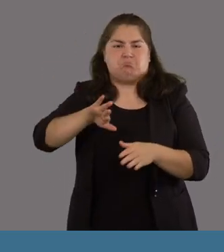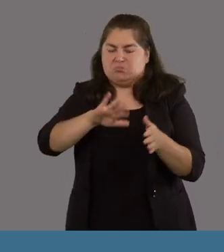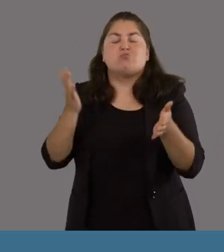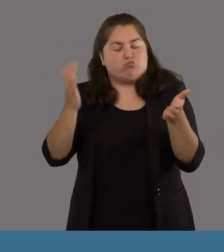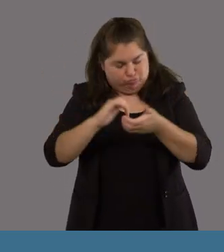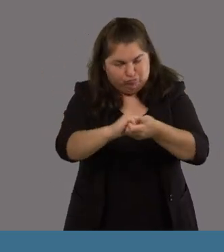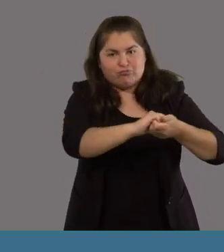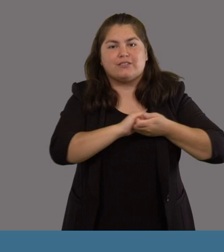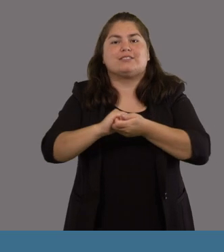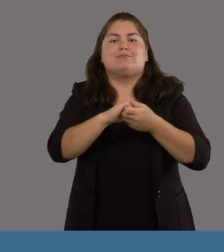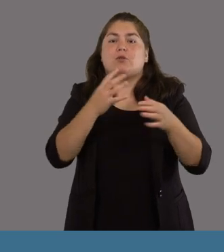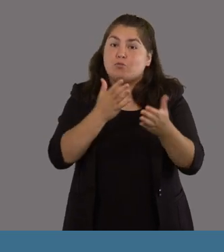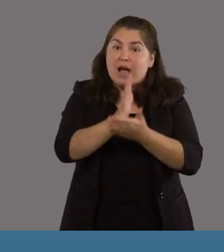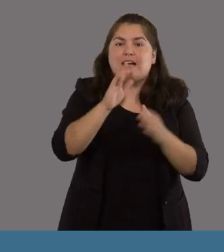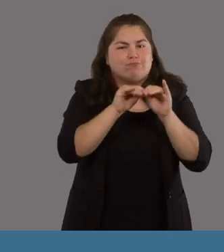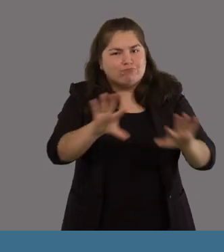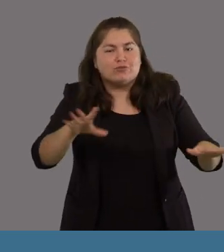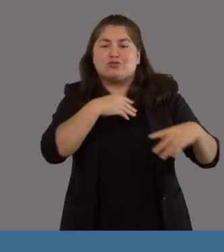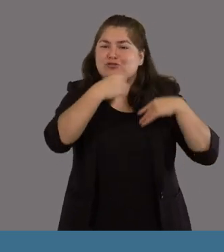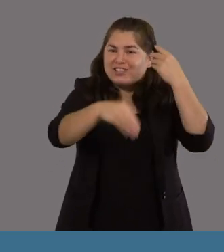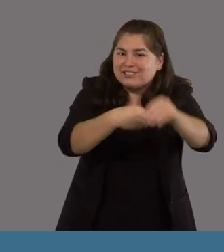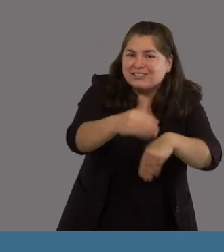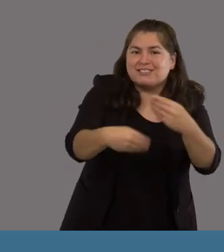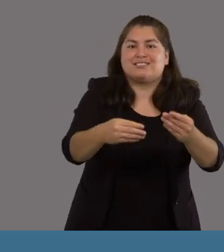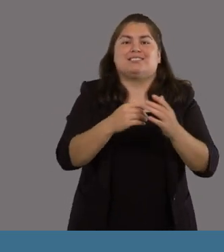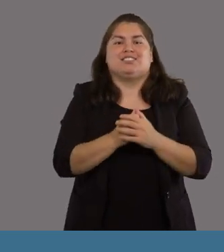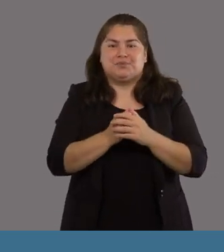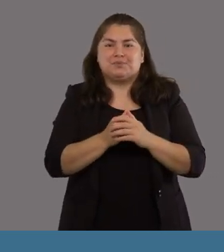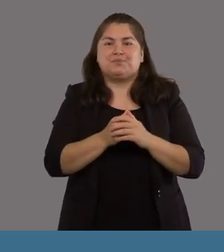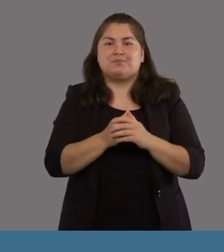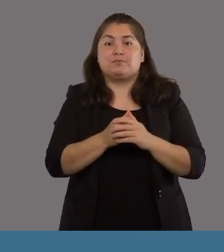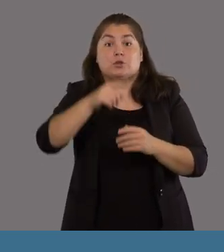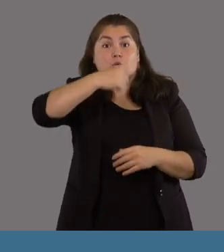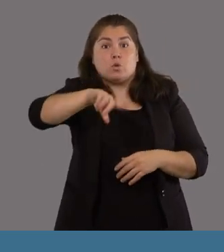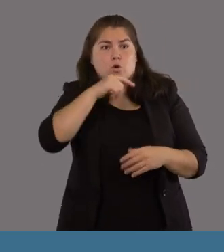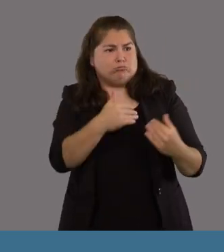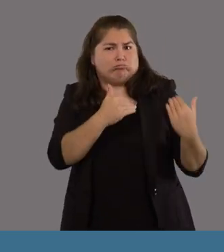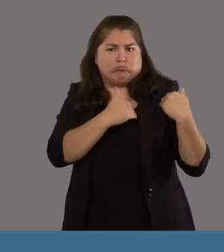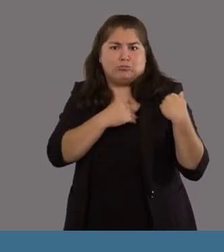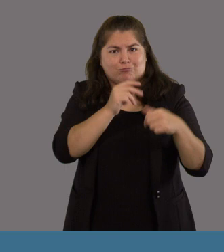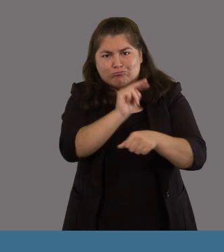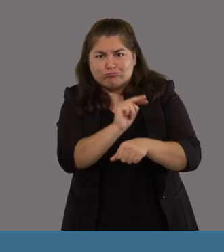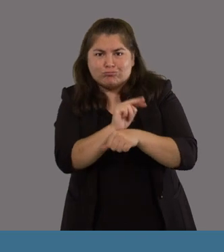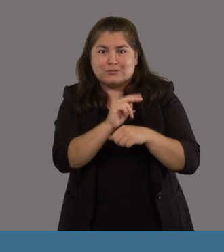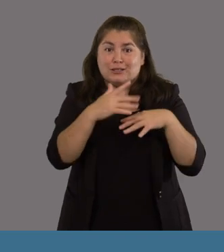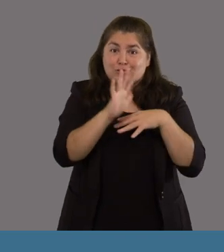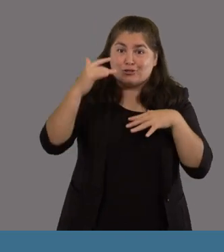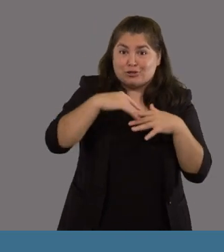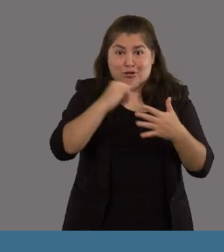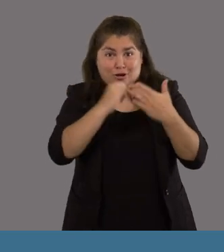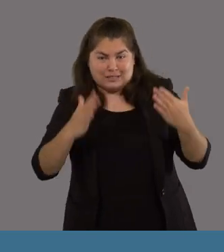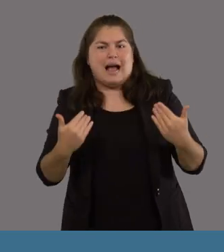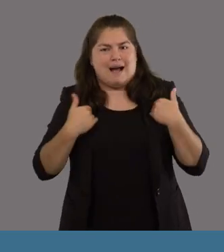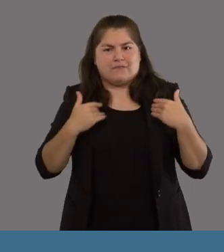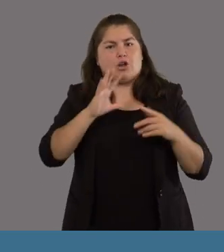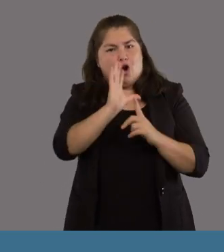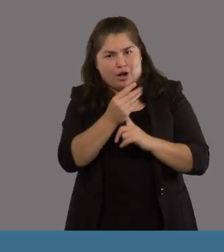rights extend across generations. Those who steward Indigenous arts have cultural obligation